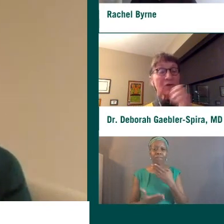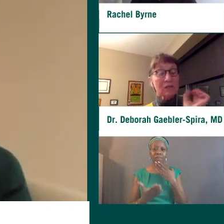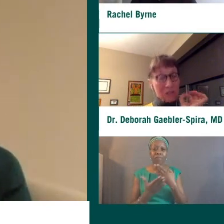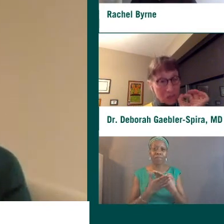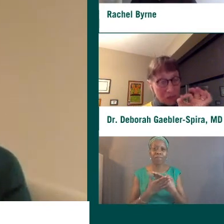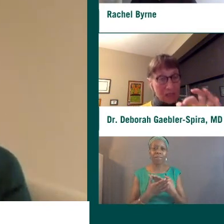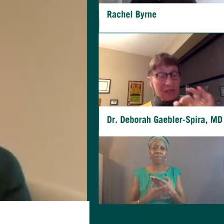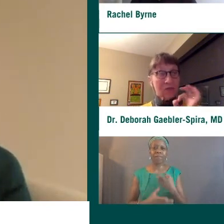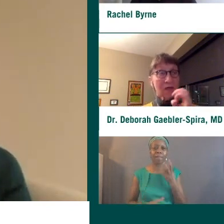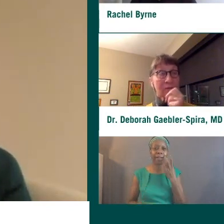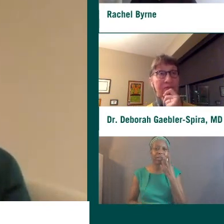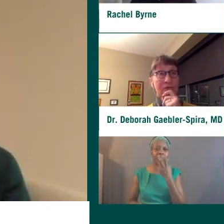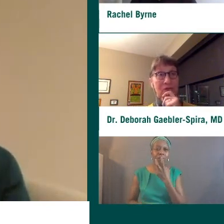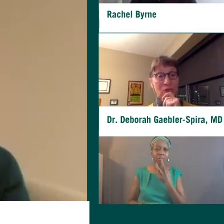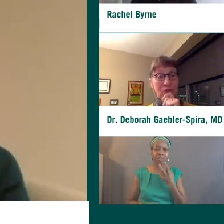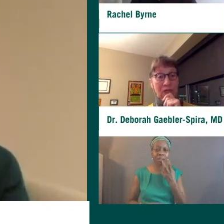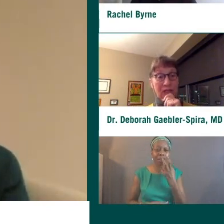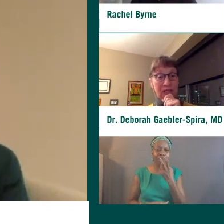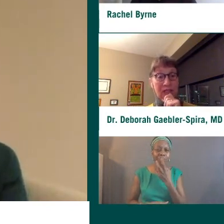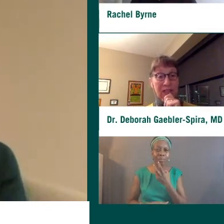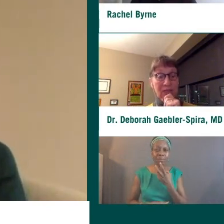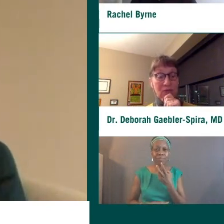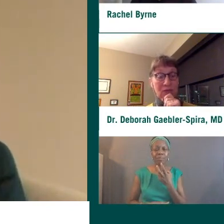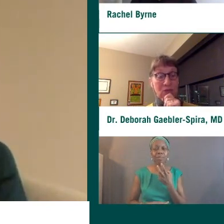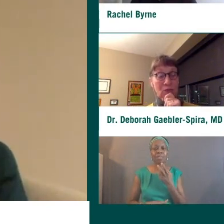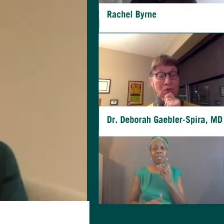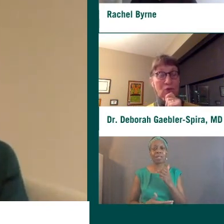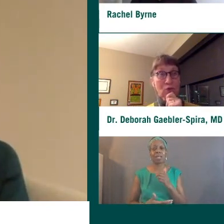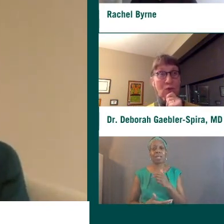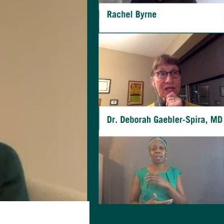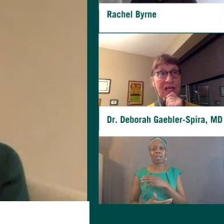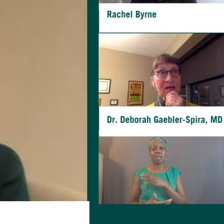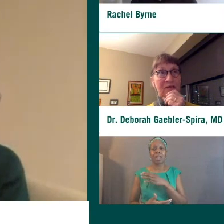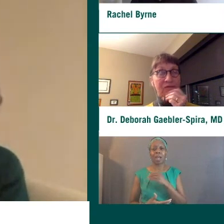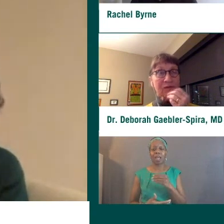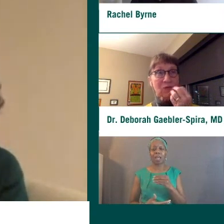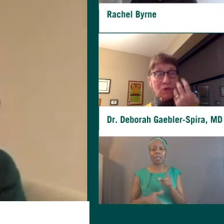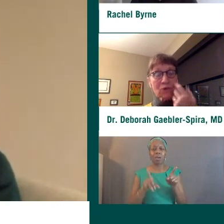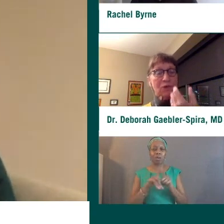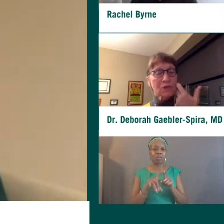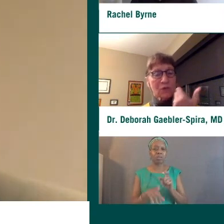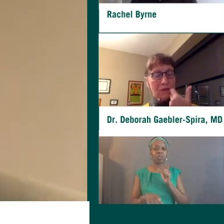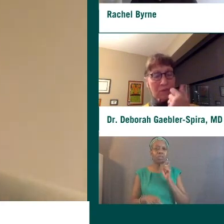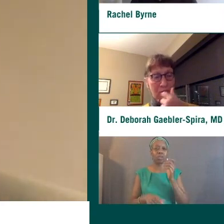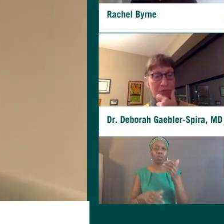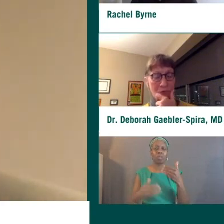or at least as helpful as you can get. And also you don't want to have those social stigma